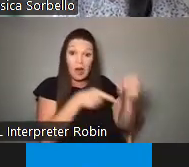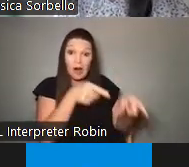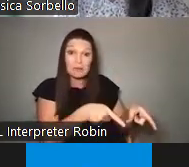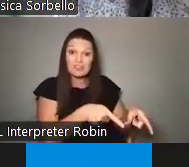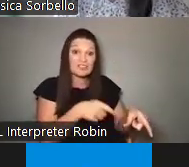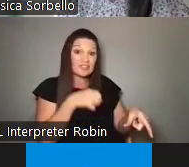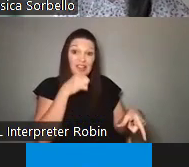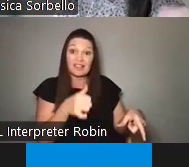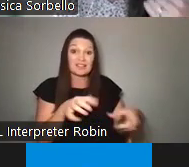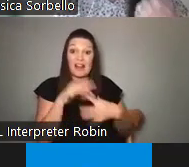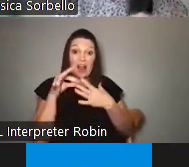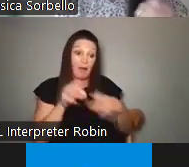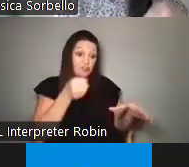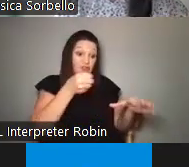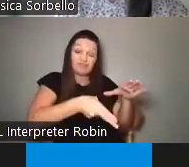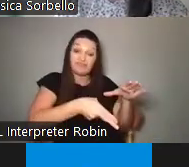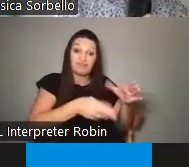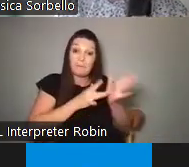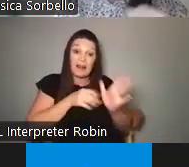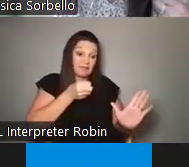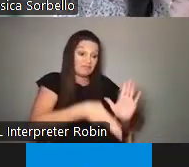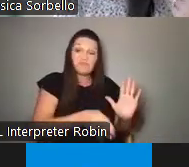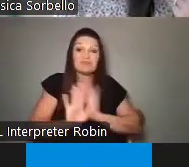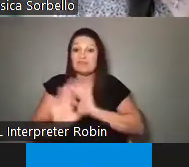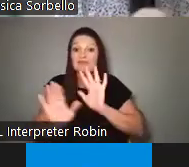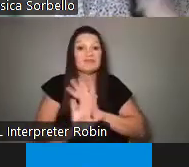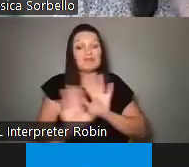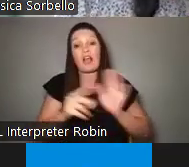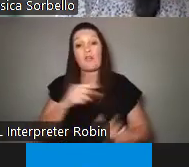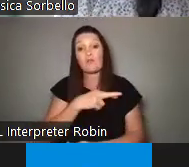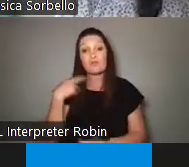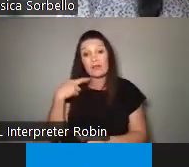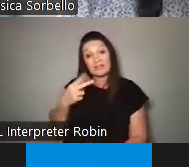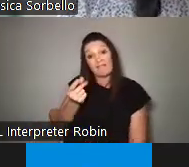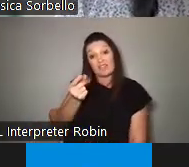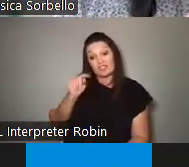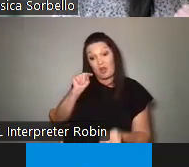the dog getting hurt was really prevalent. Again, these